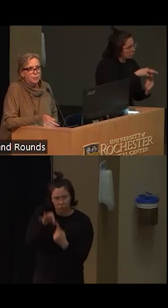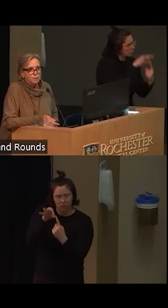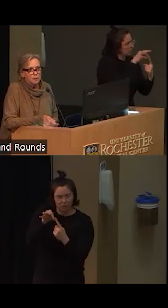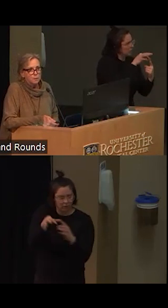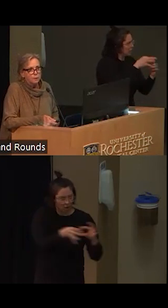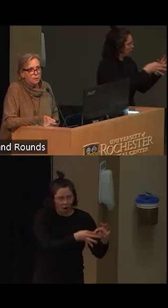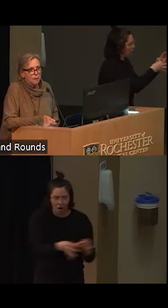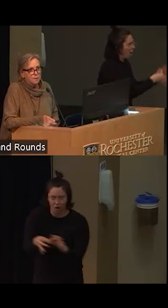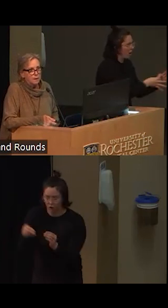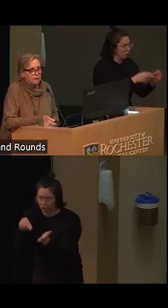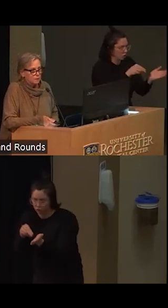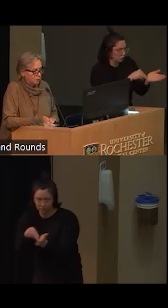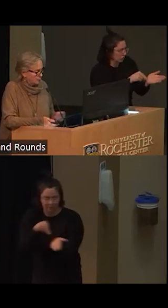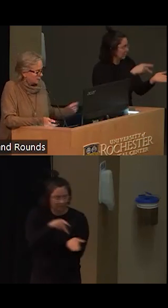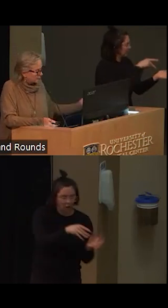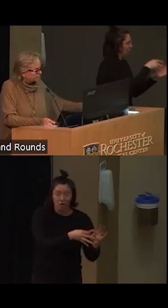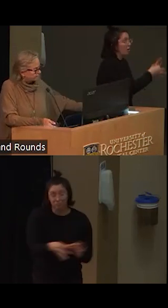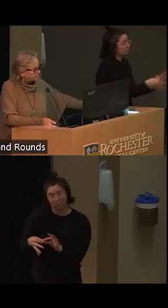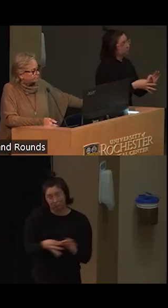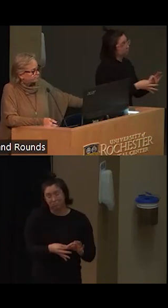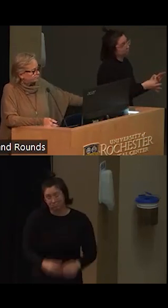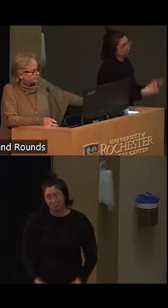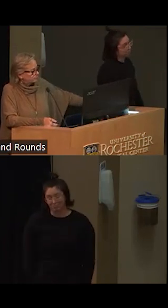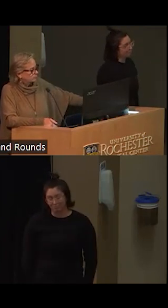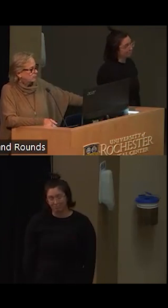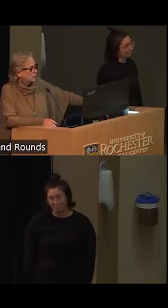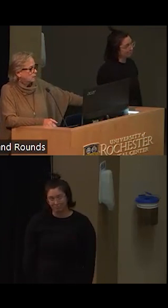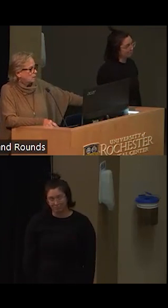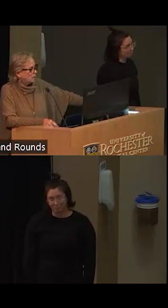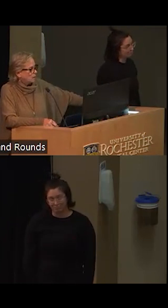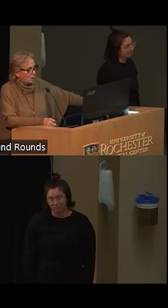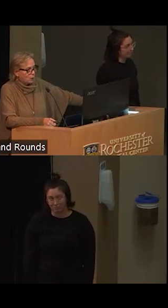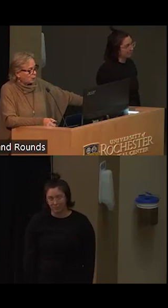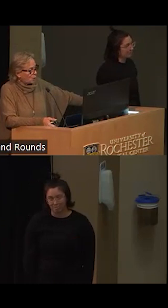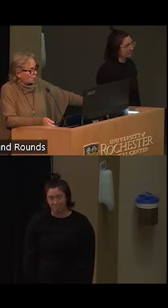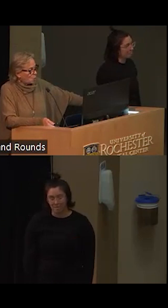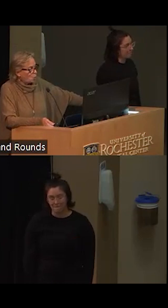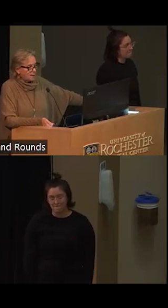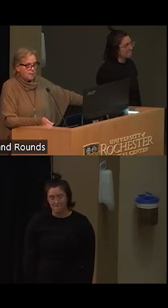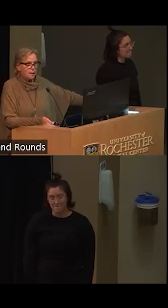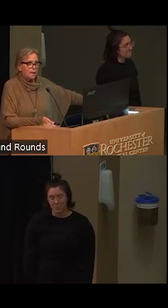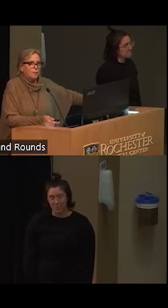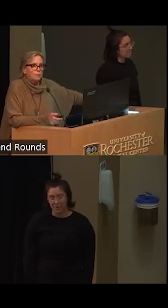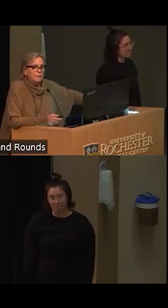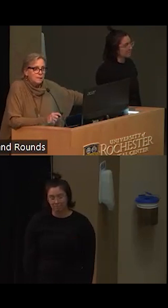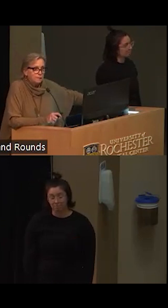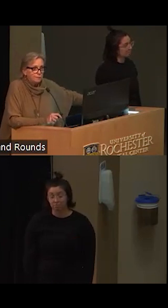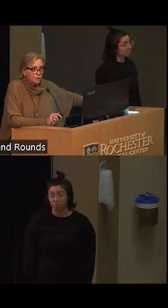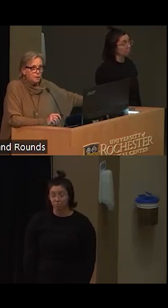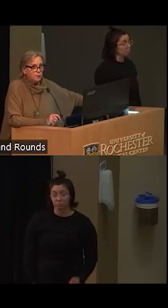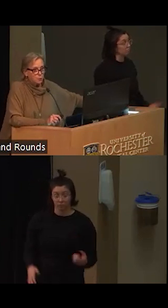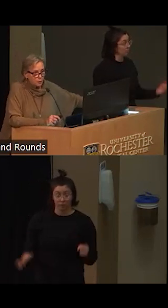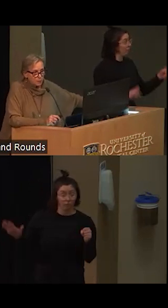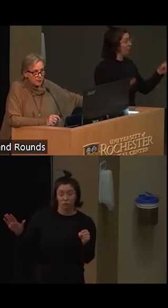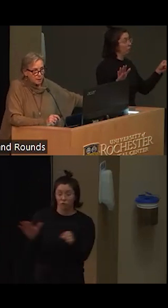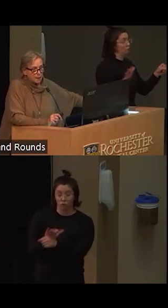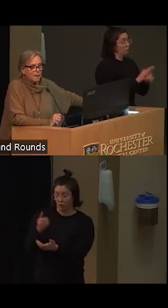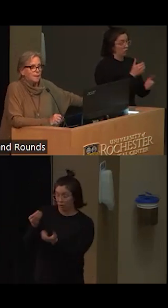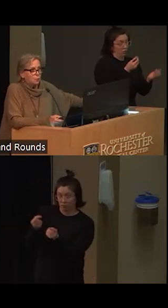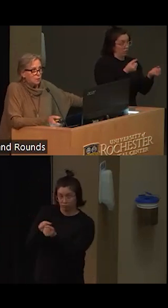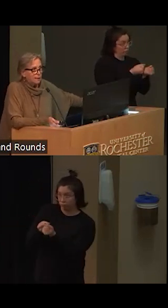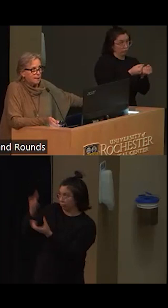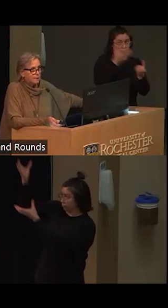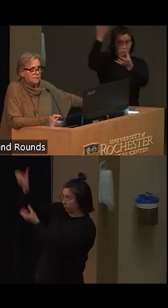opportunity for our psychiatric nurses yeah so we received full endorsement and I will add